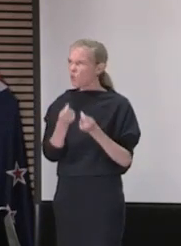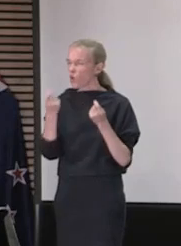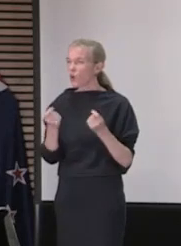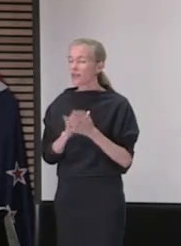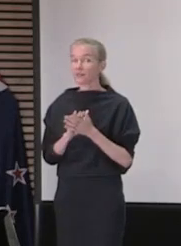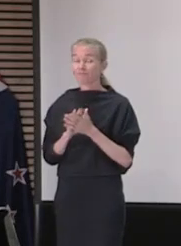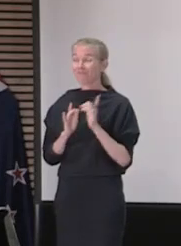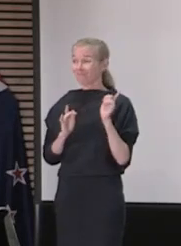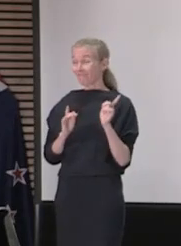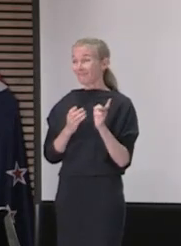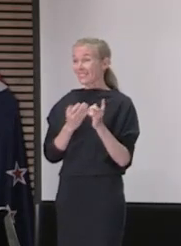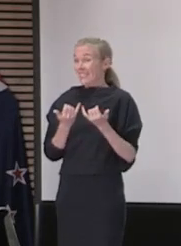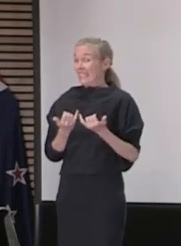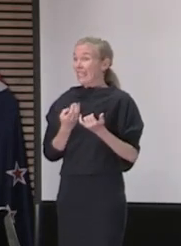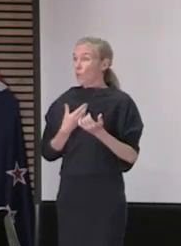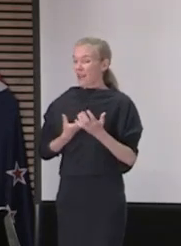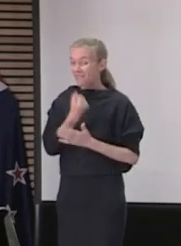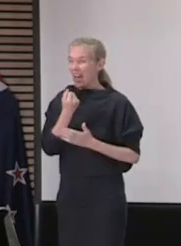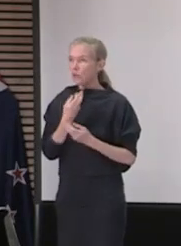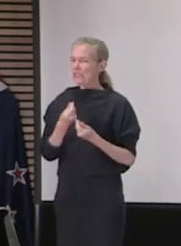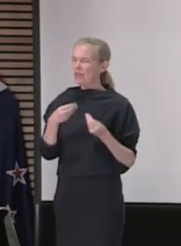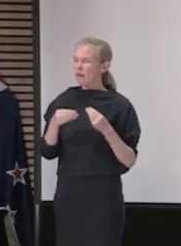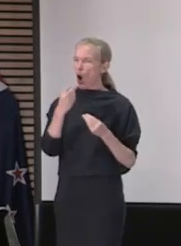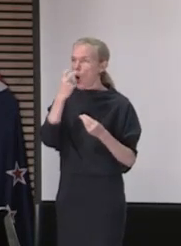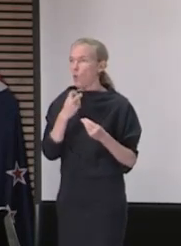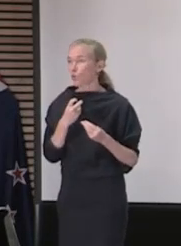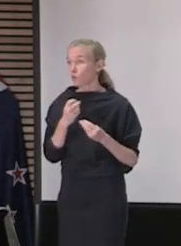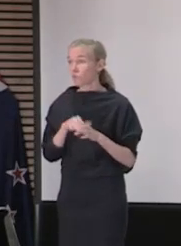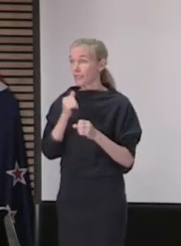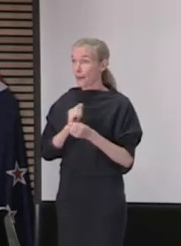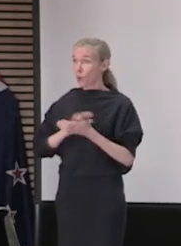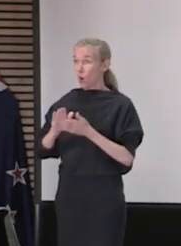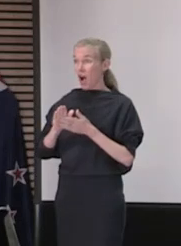atHutt Hospital, the elasticswere found to be deterioratedand they're being replaced.